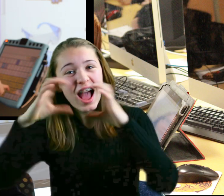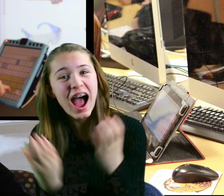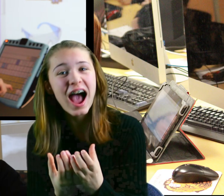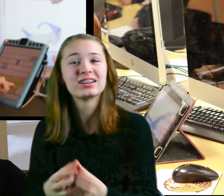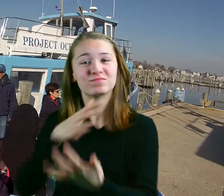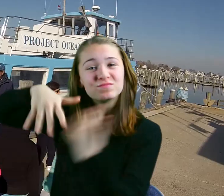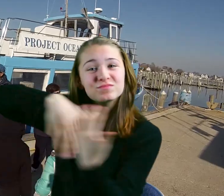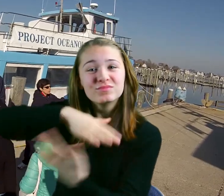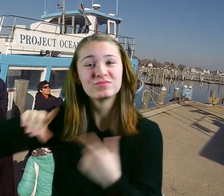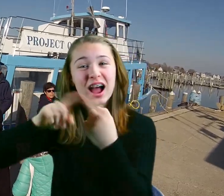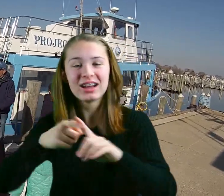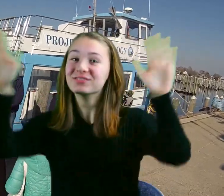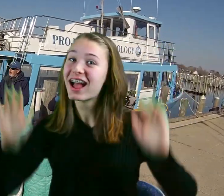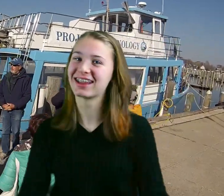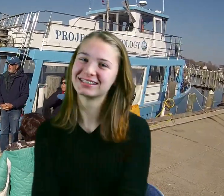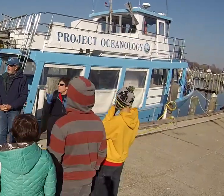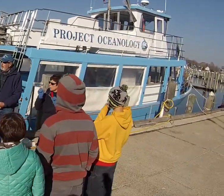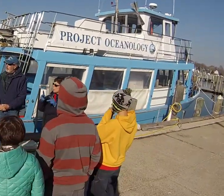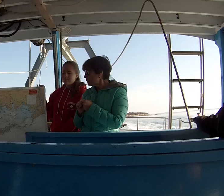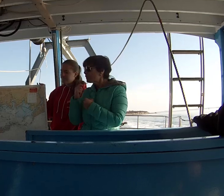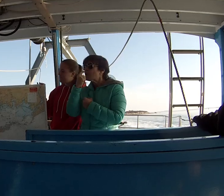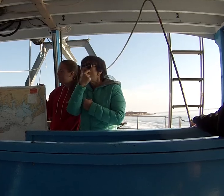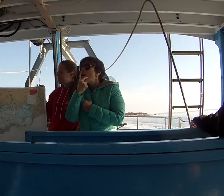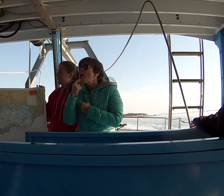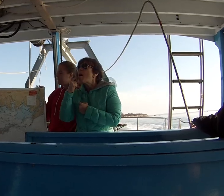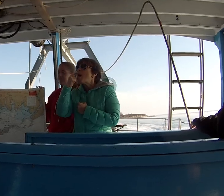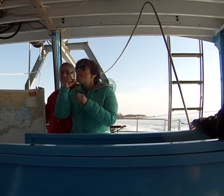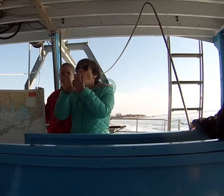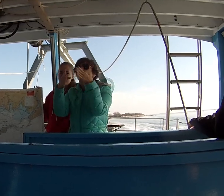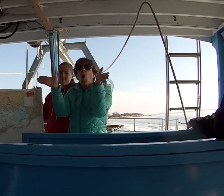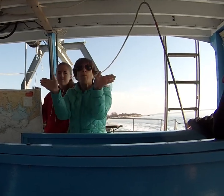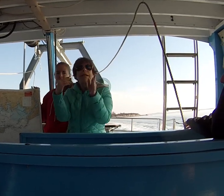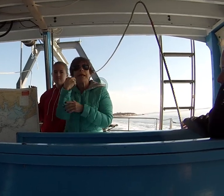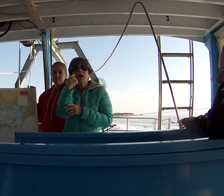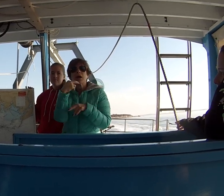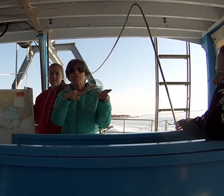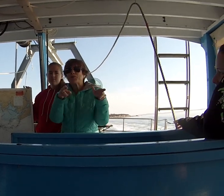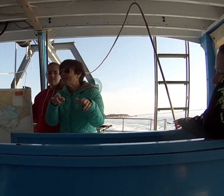and making friends. It's wonderful!